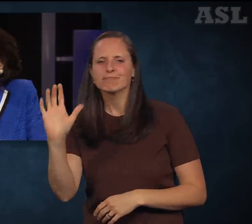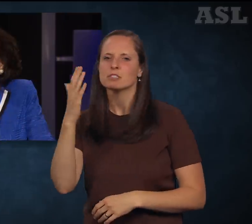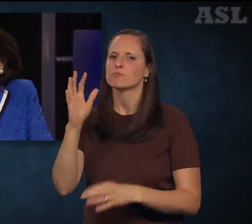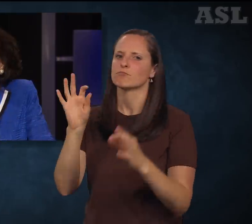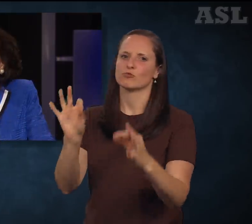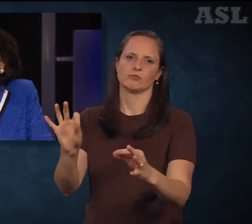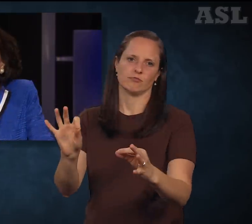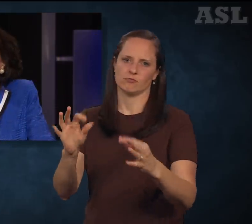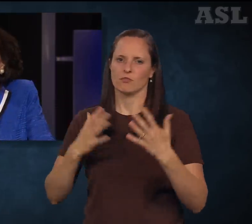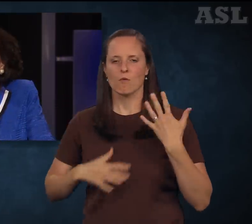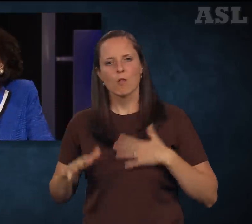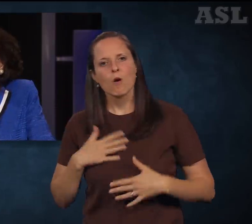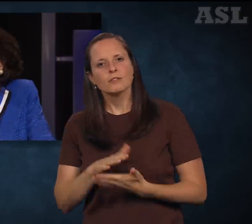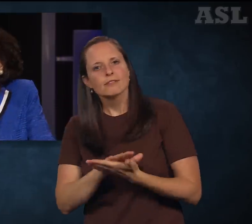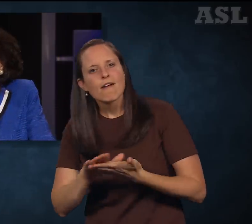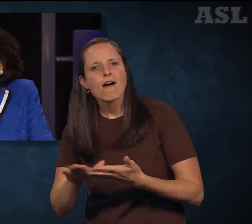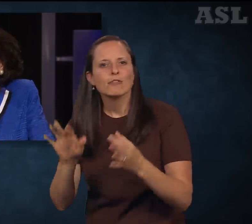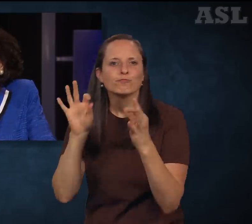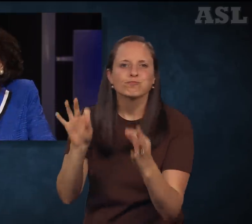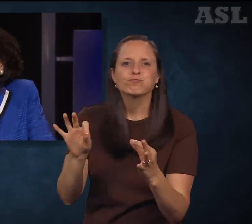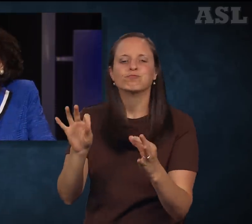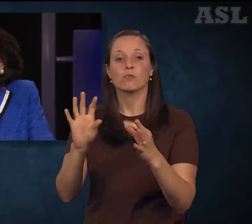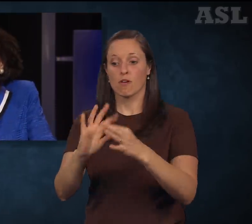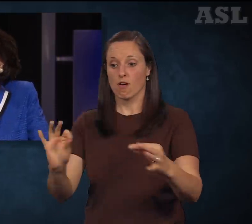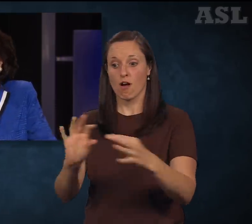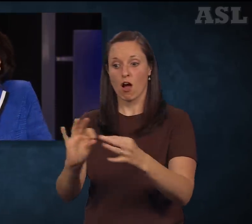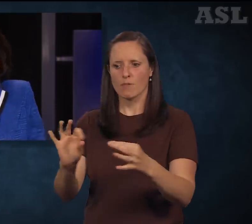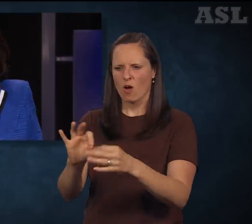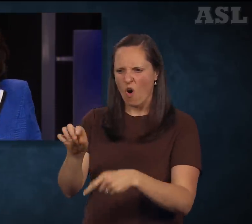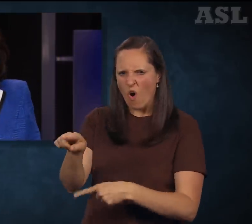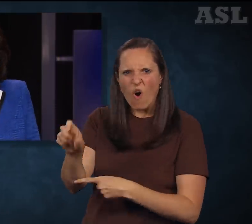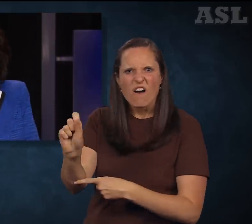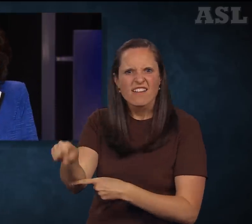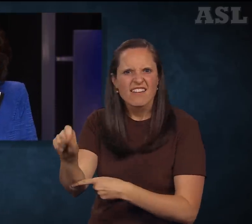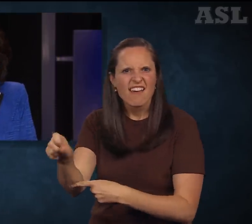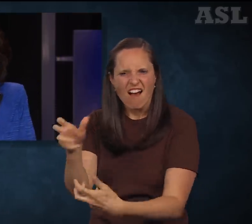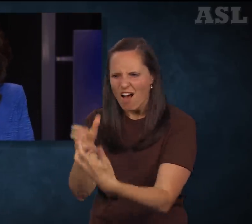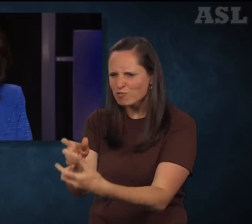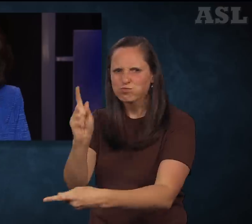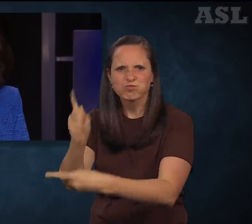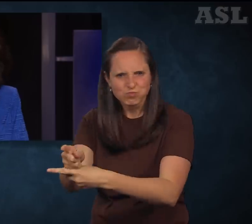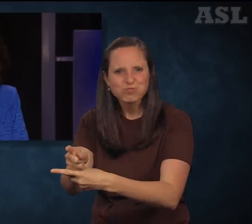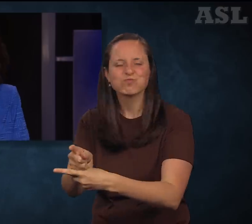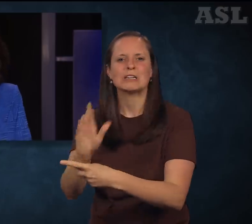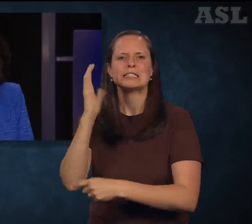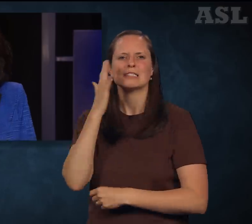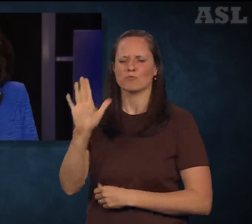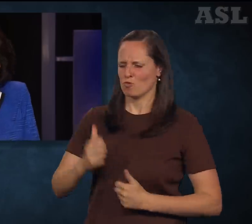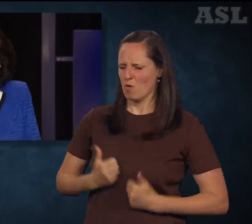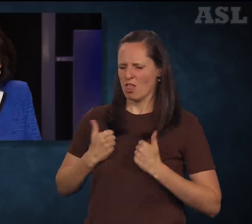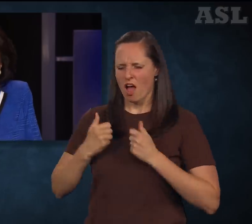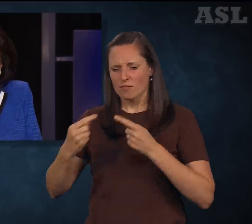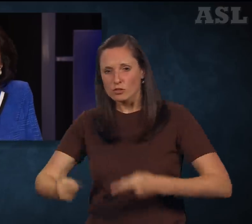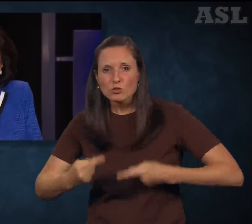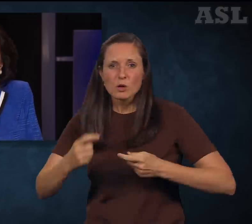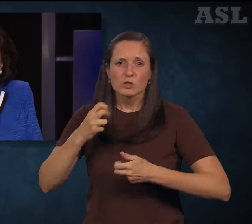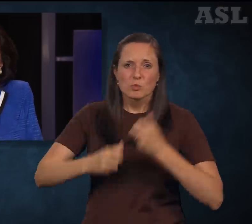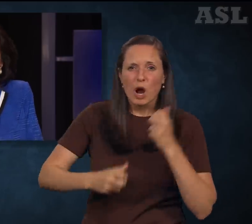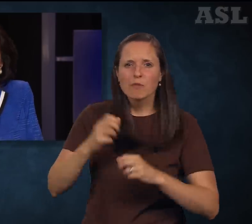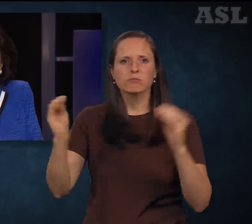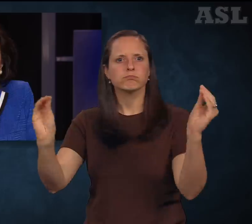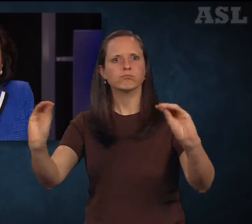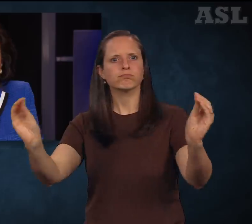THEY WEAR THE PERFECT